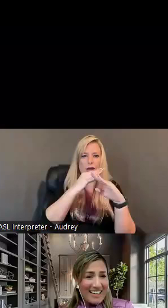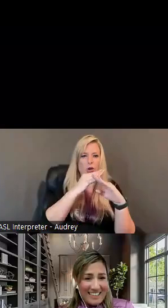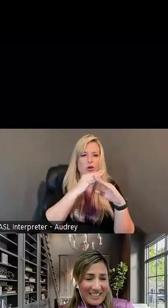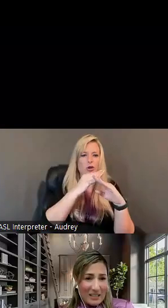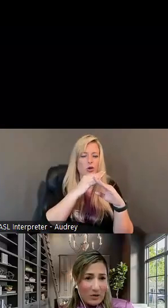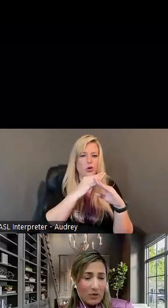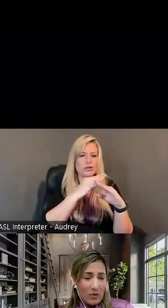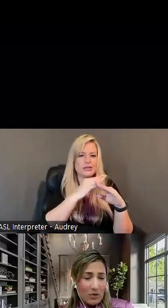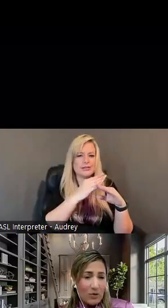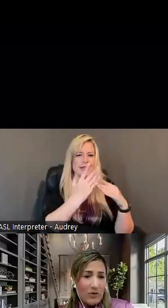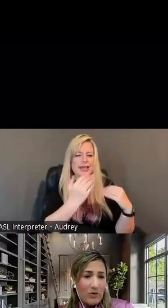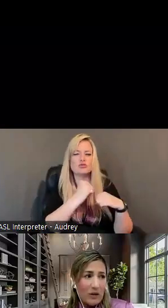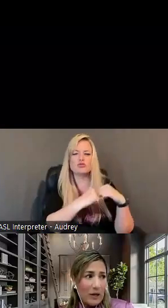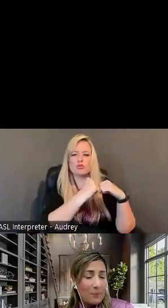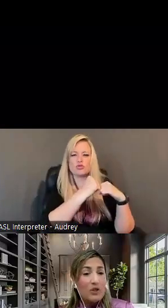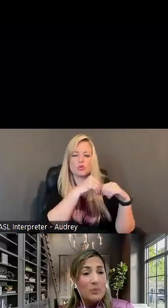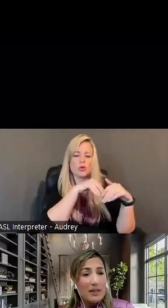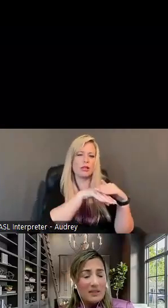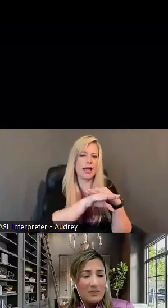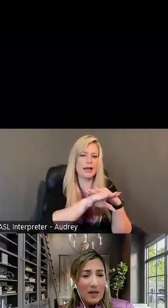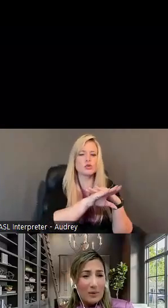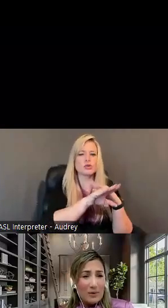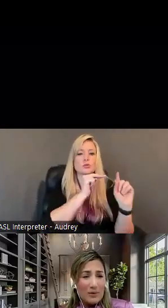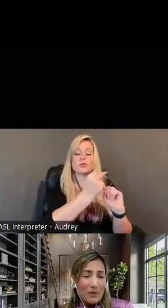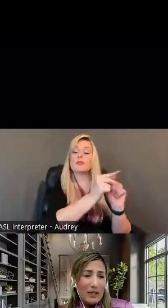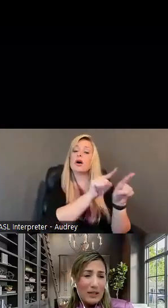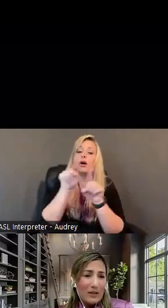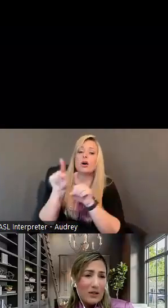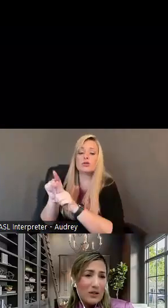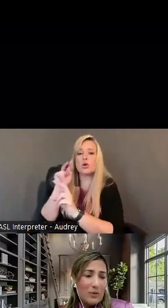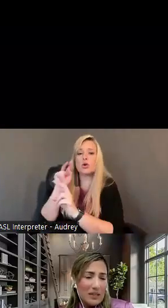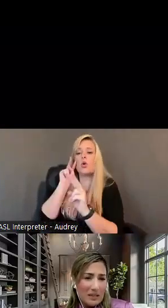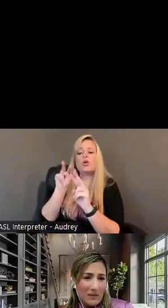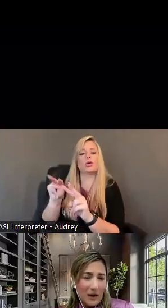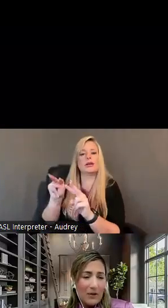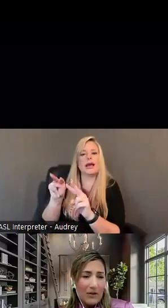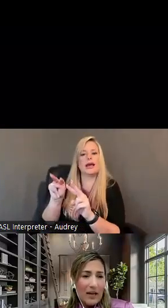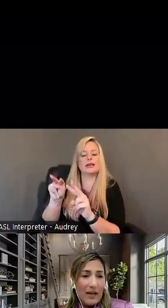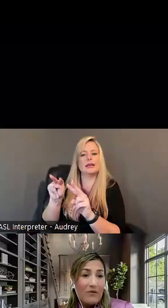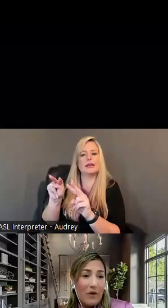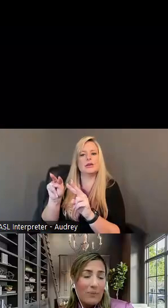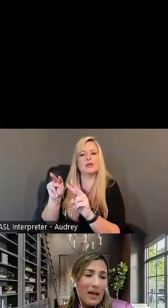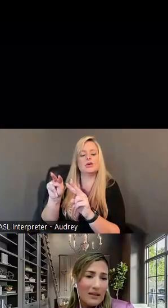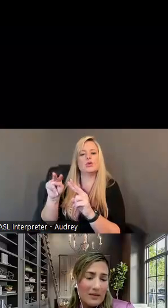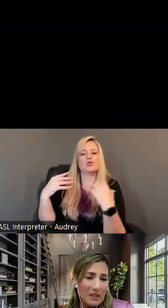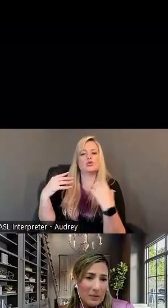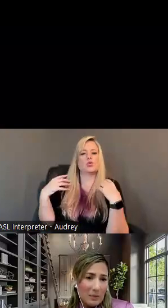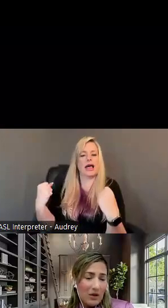access perspective, but also looking at the determinants of health from that lived experience